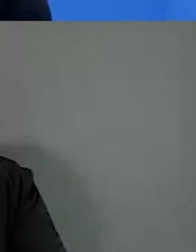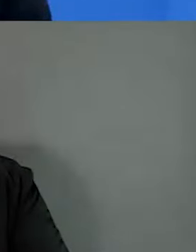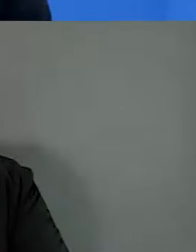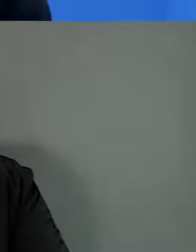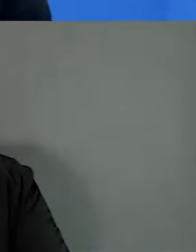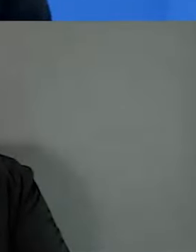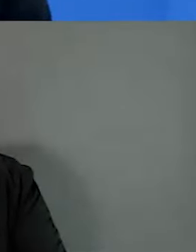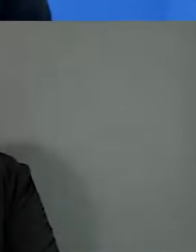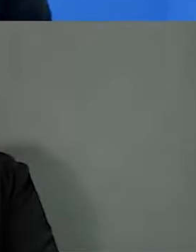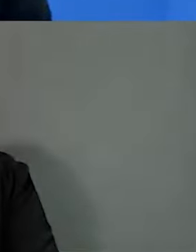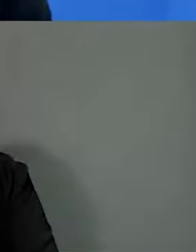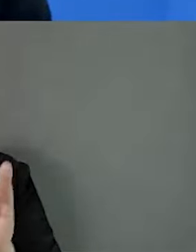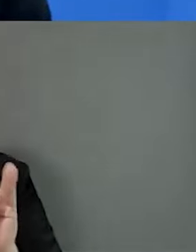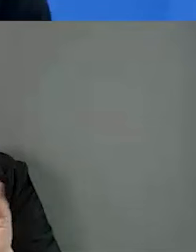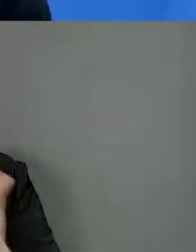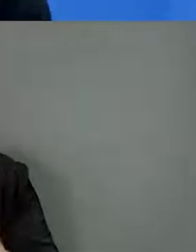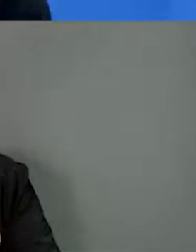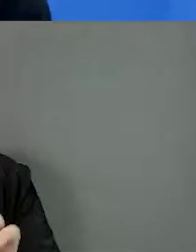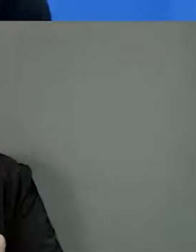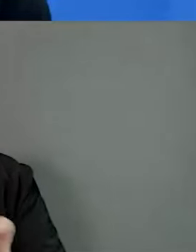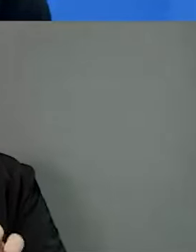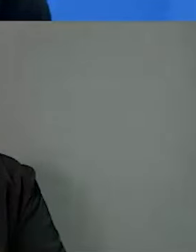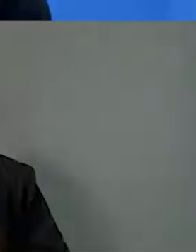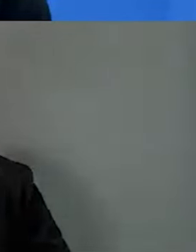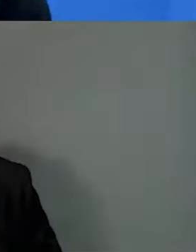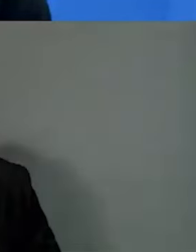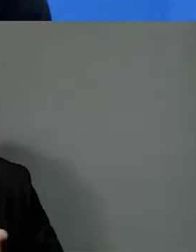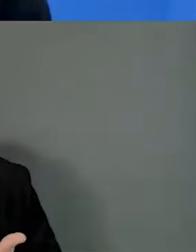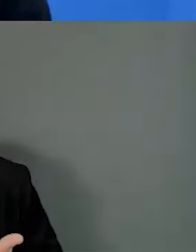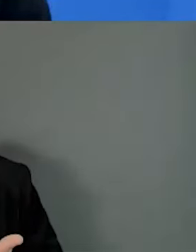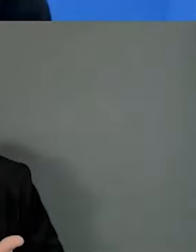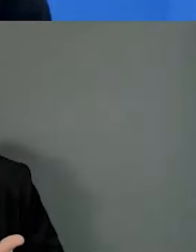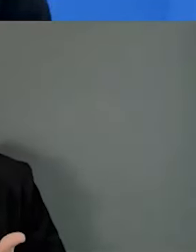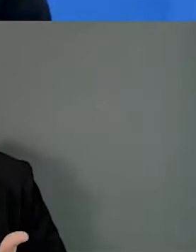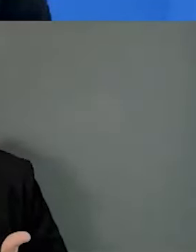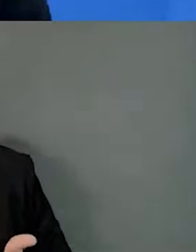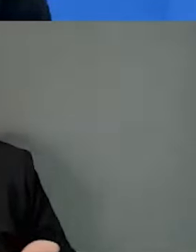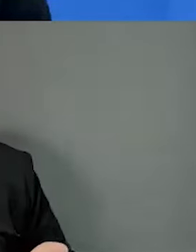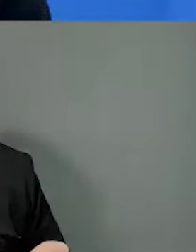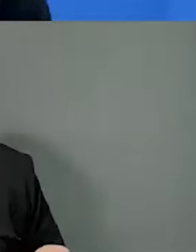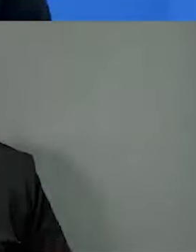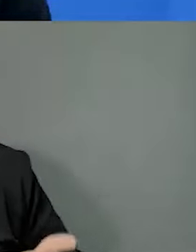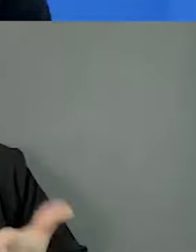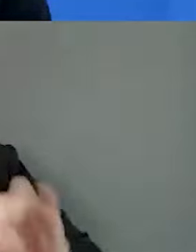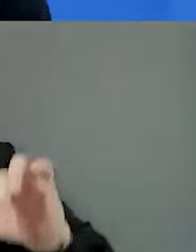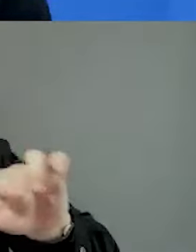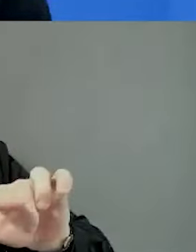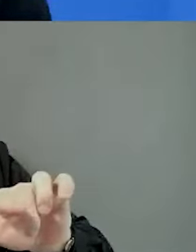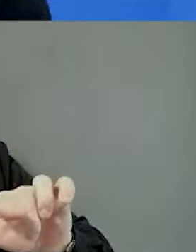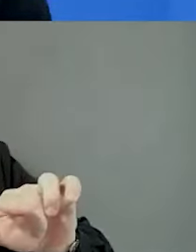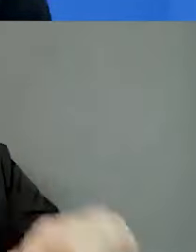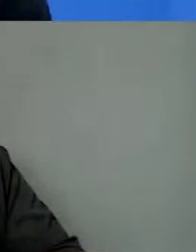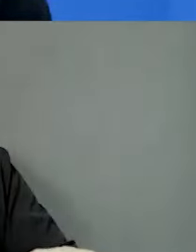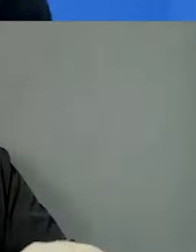that might be a different answer, I'd be happy to engage whoever asked that question in a more detailed discussion.